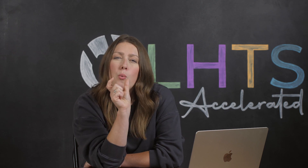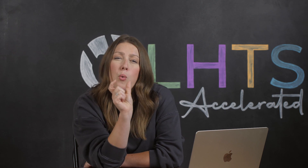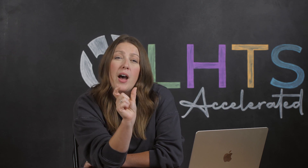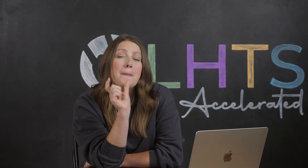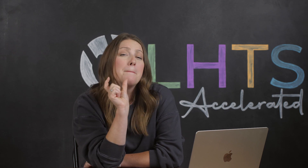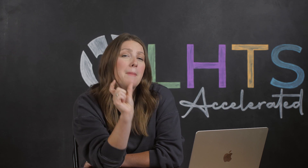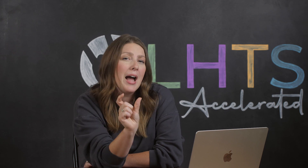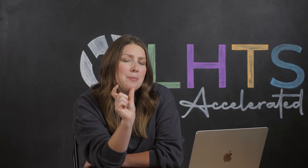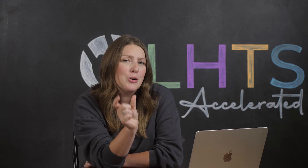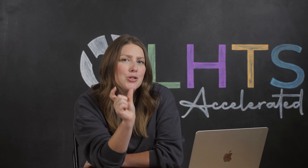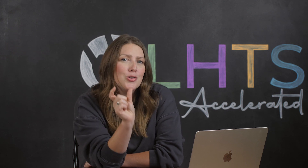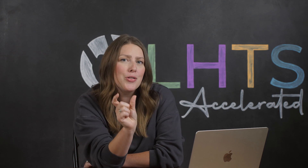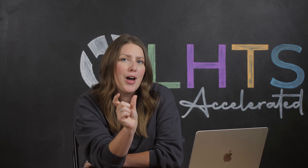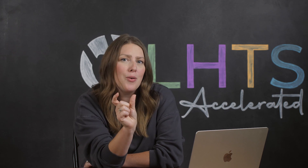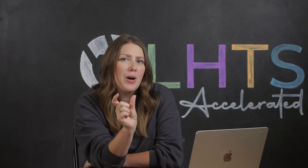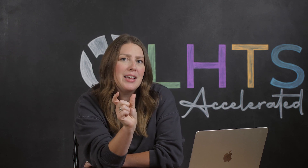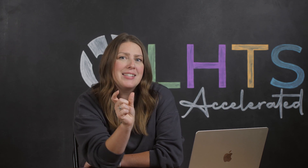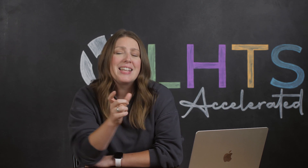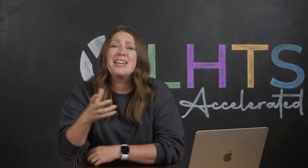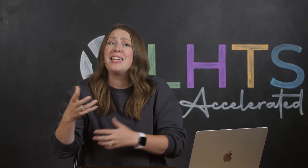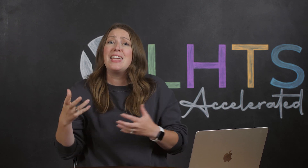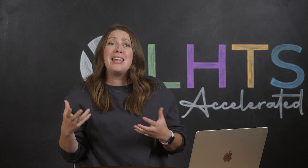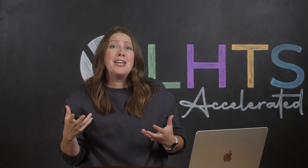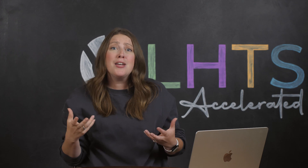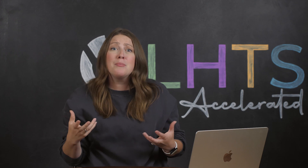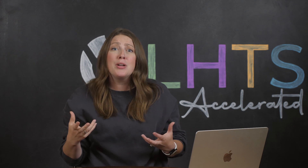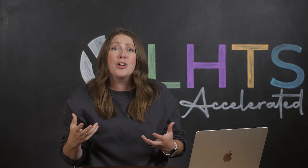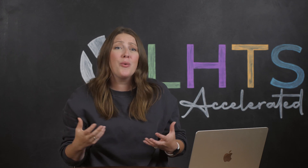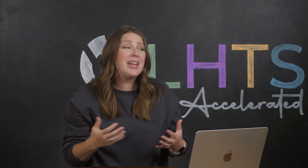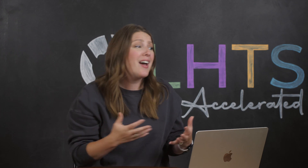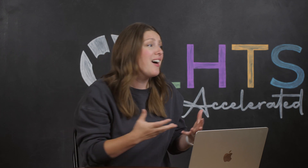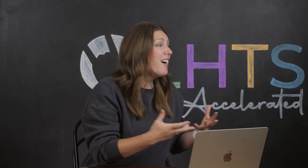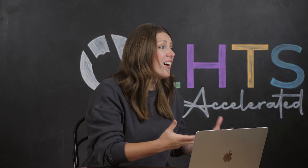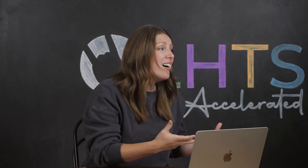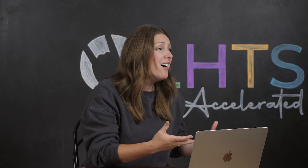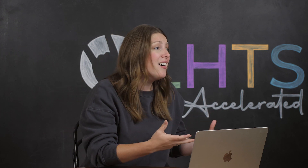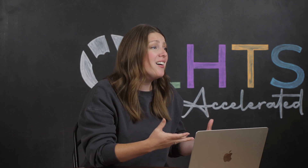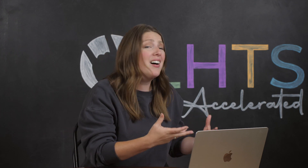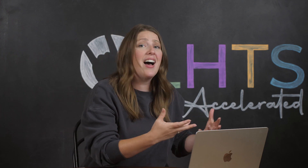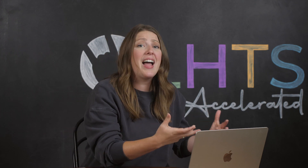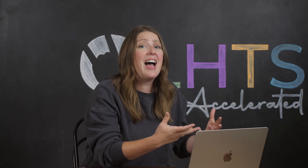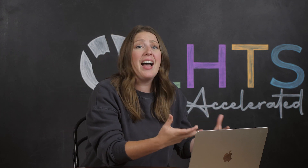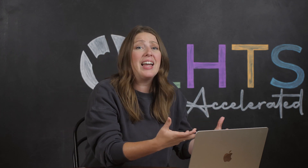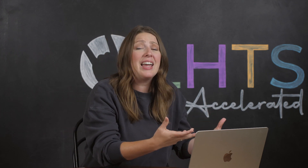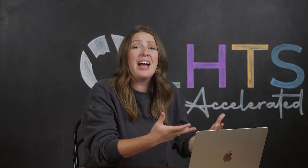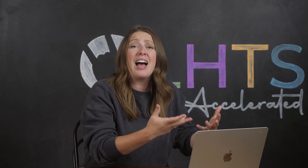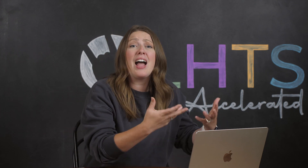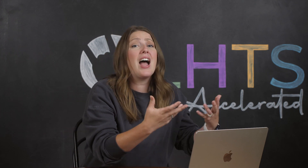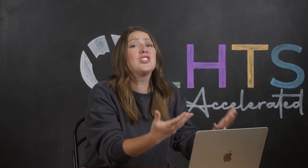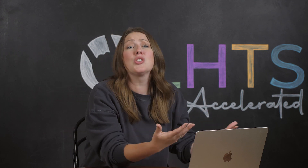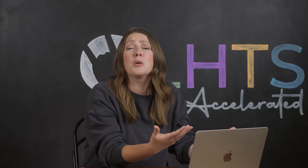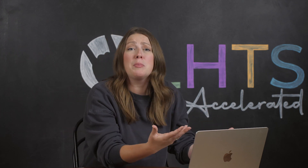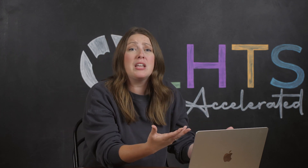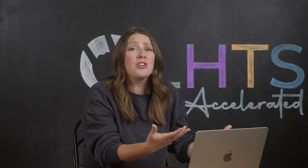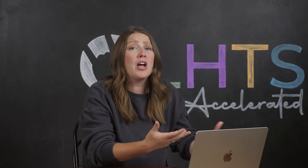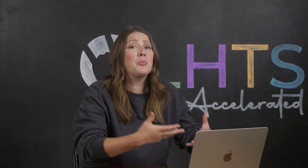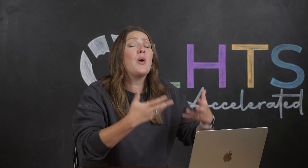what my personal thought was him going, I, I just want to be here to help you.